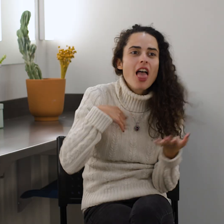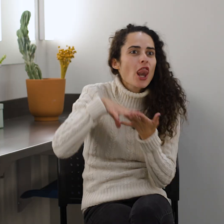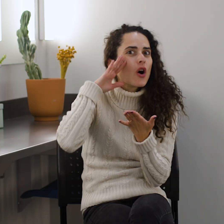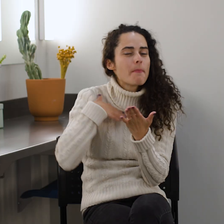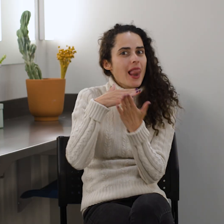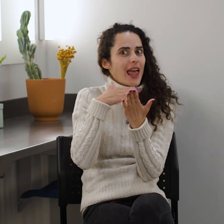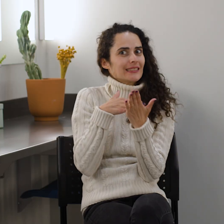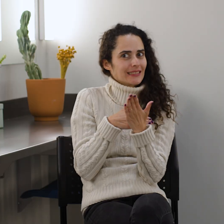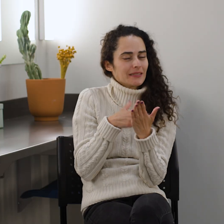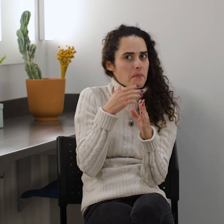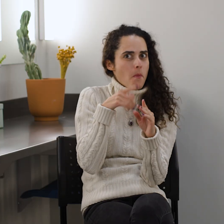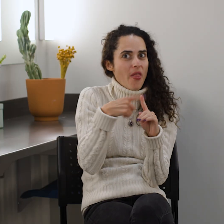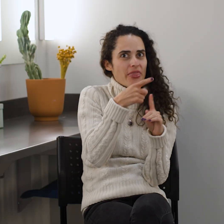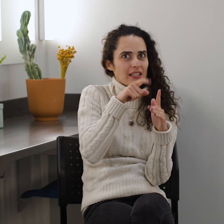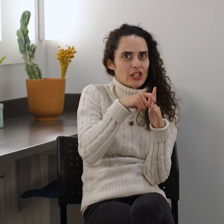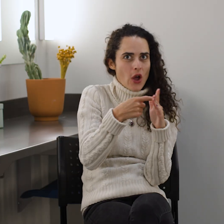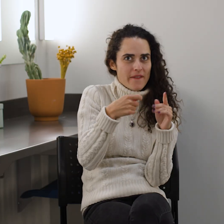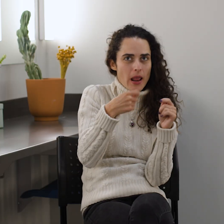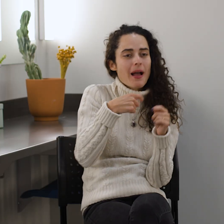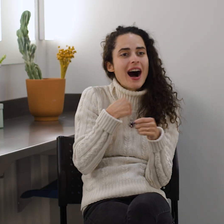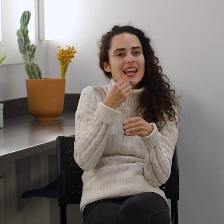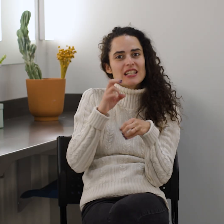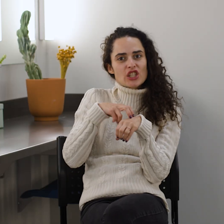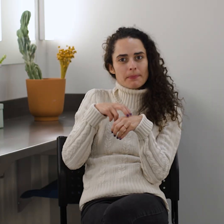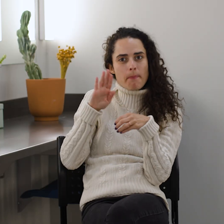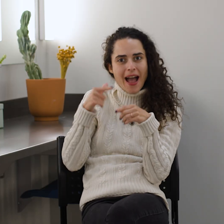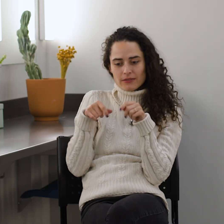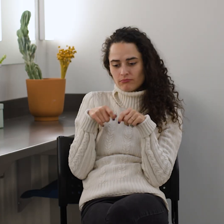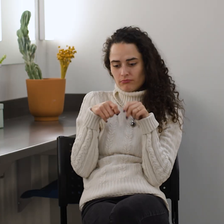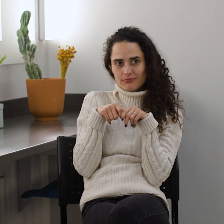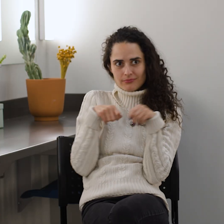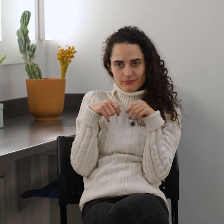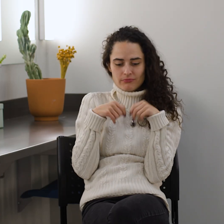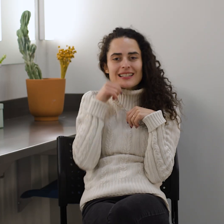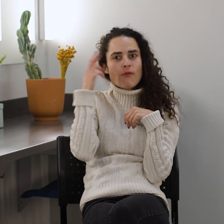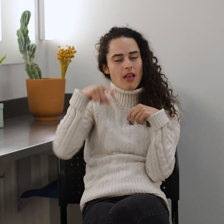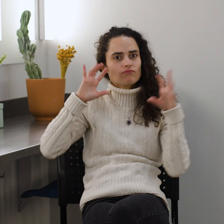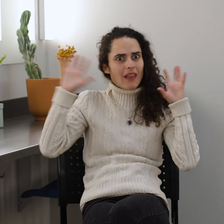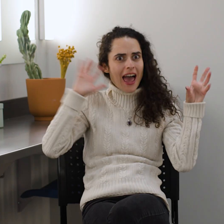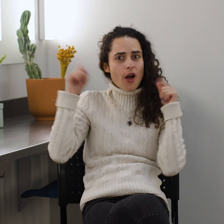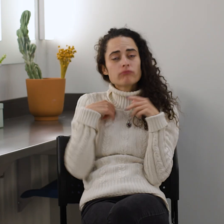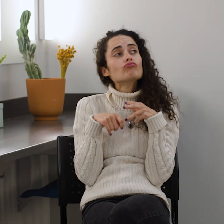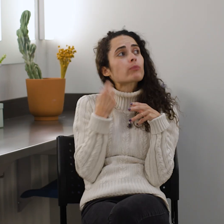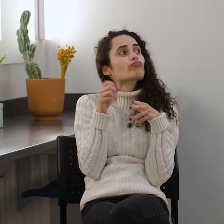I learned my lesson once when they were filming and I was eating a bag of chips. I didn't realize it was loud until